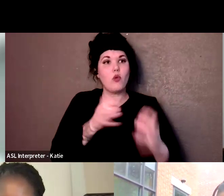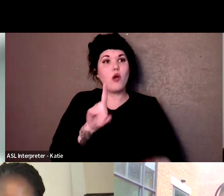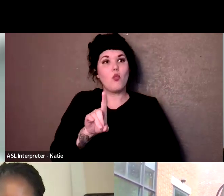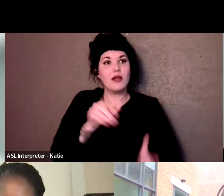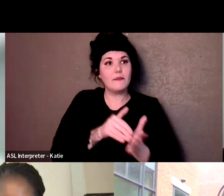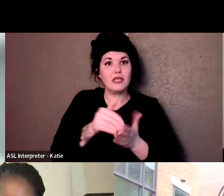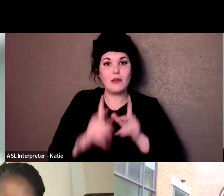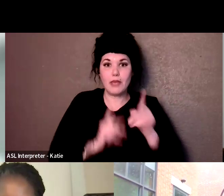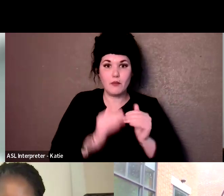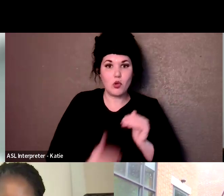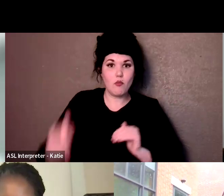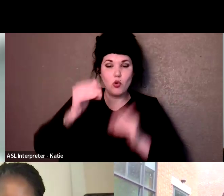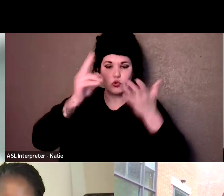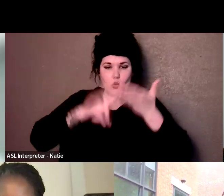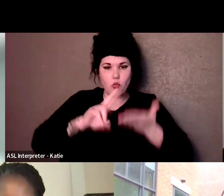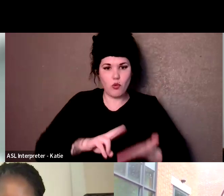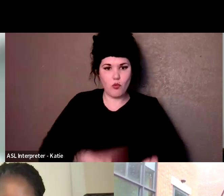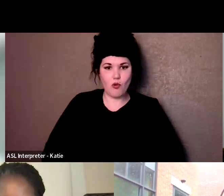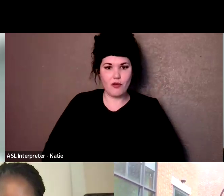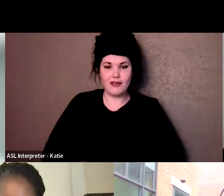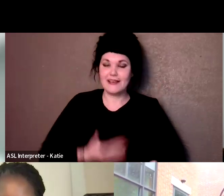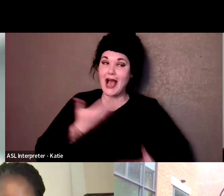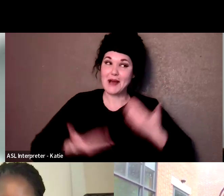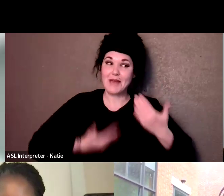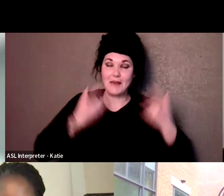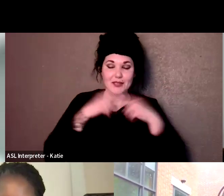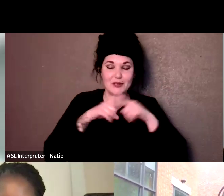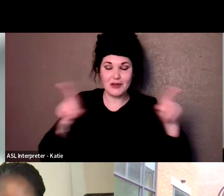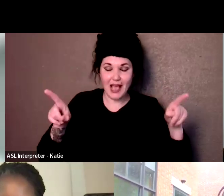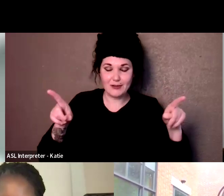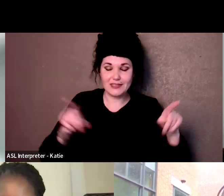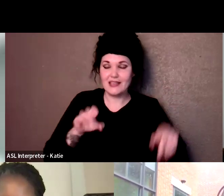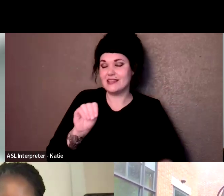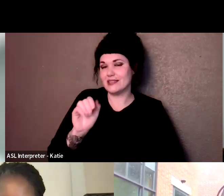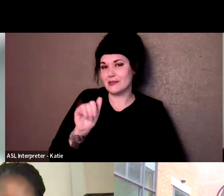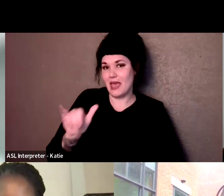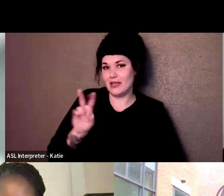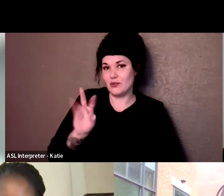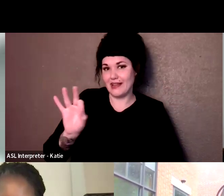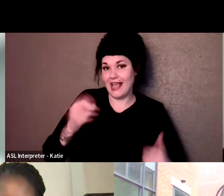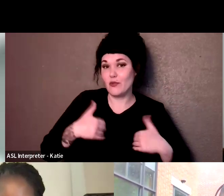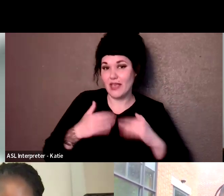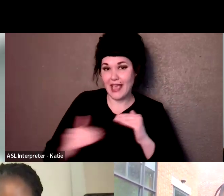happy to be able to announce that as of May 29th more than 800,000 people have joined the program